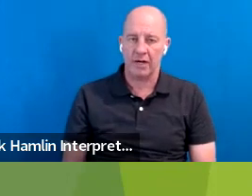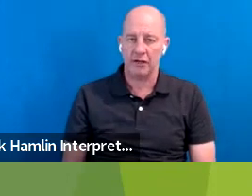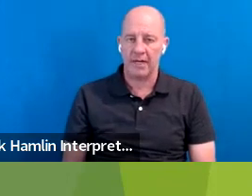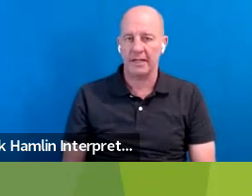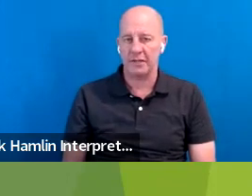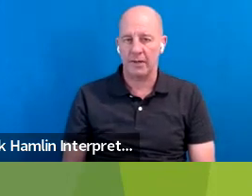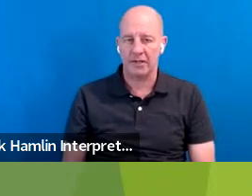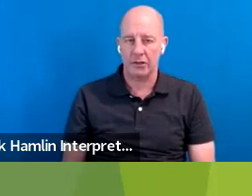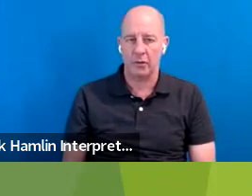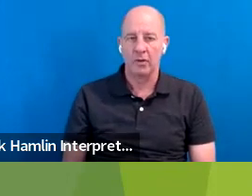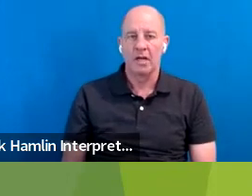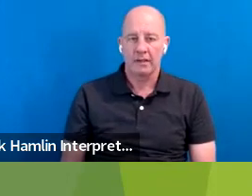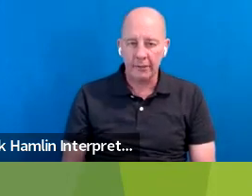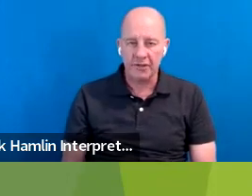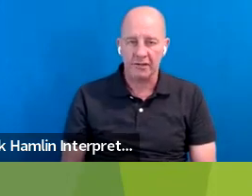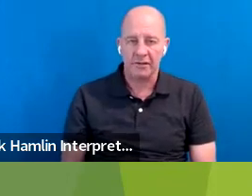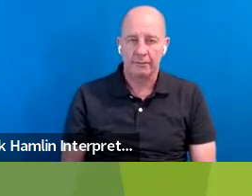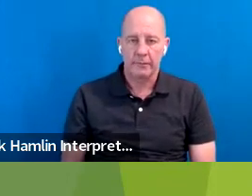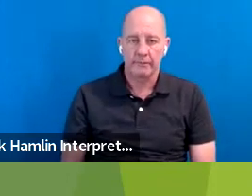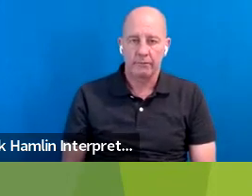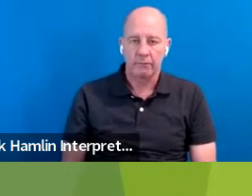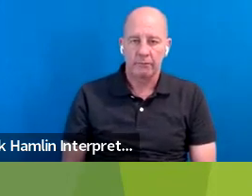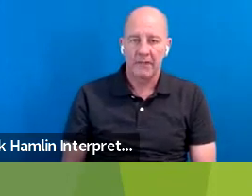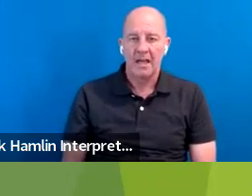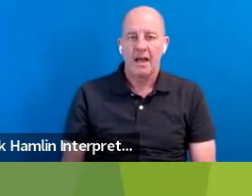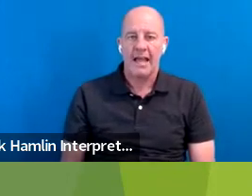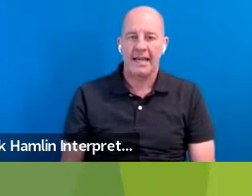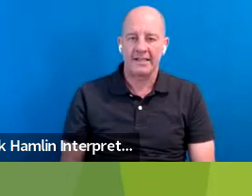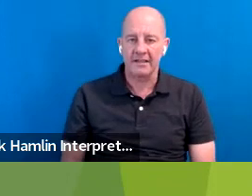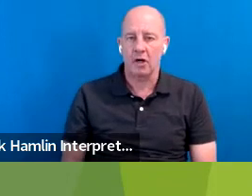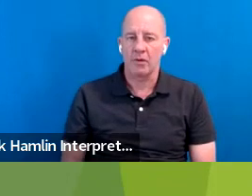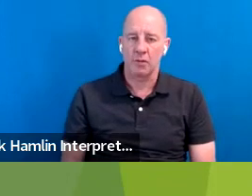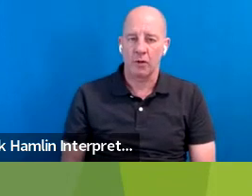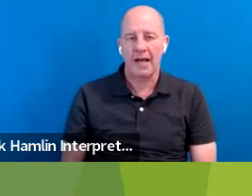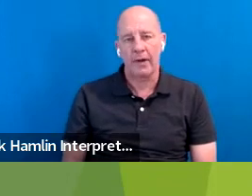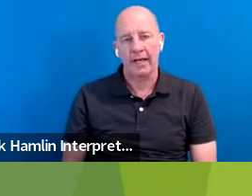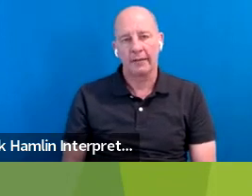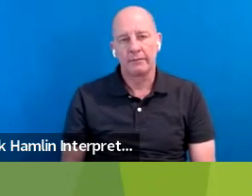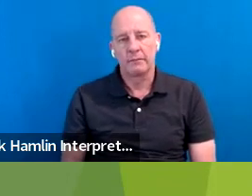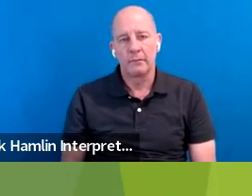try and translate between the two languages. And it doesn't always work that way.